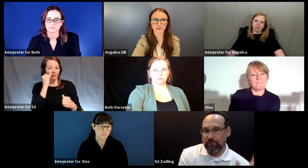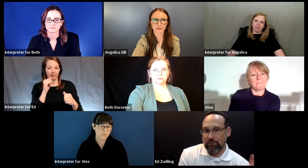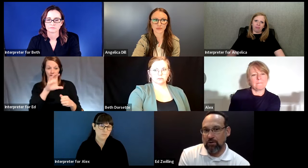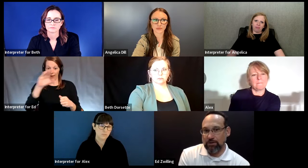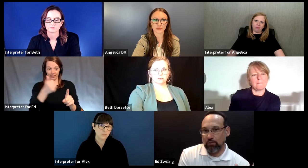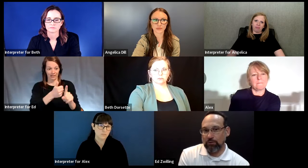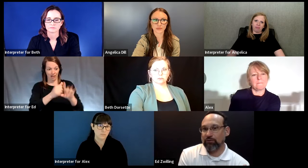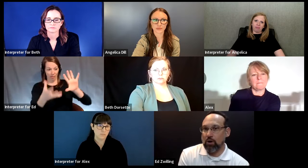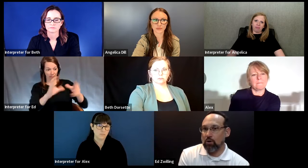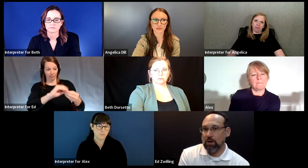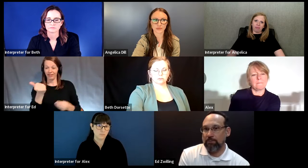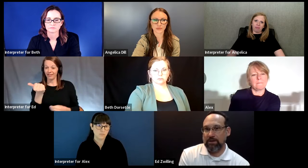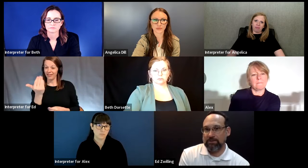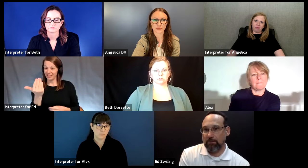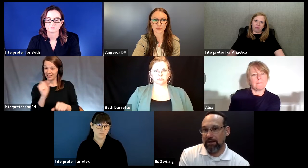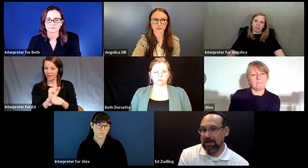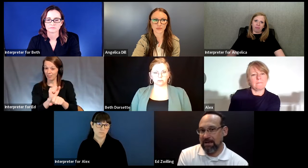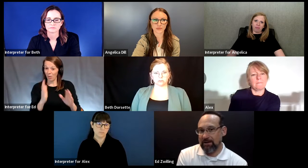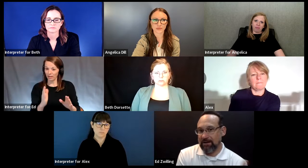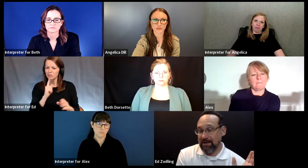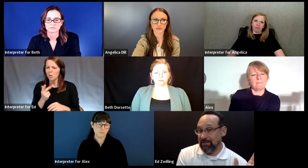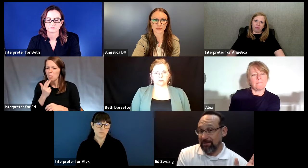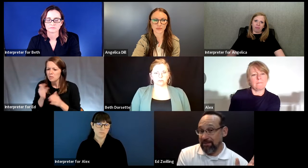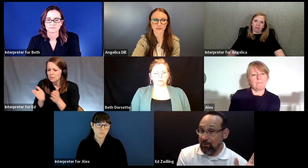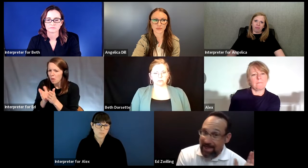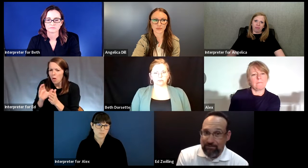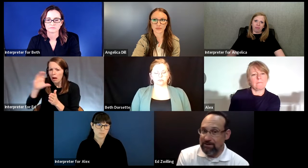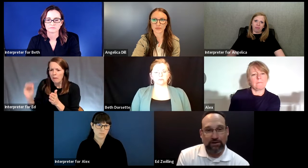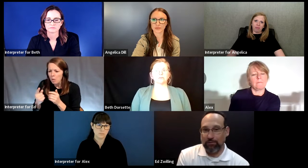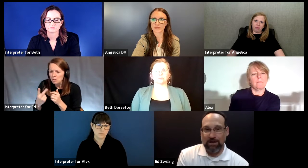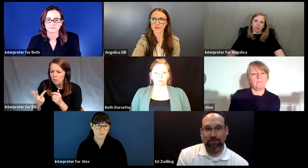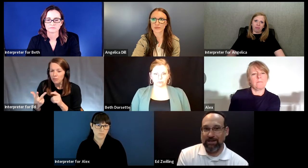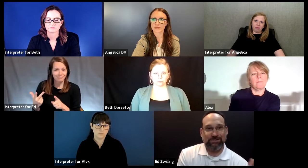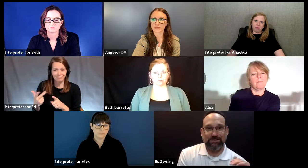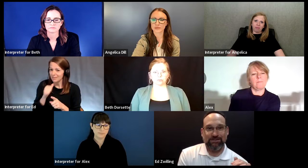So if you're going to a real small company to apply, they don't have any Federal obligation